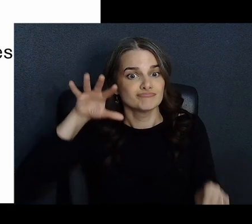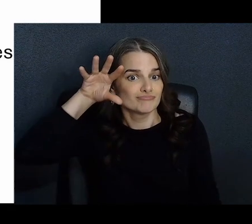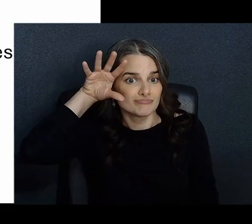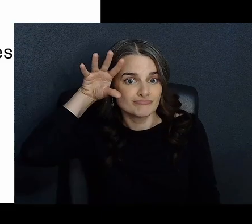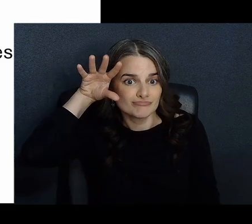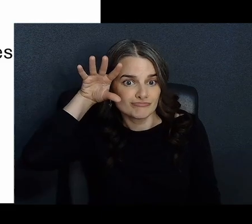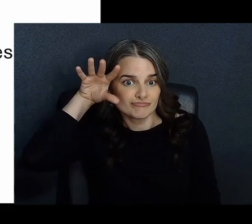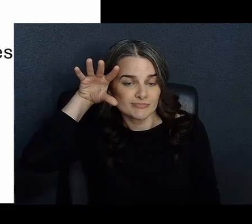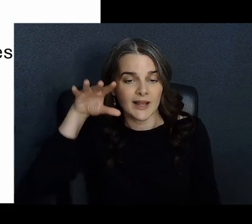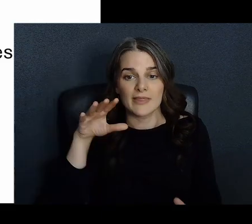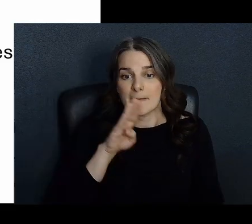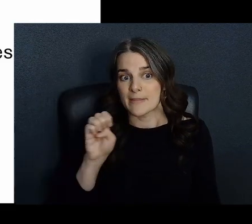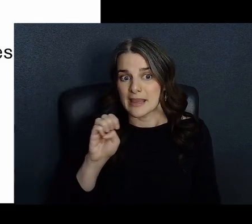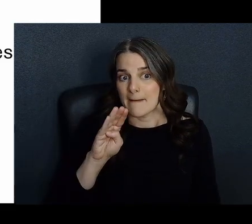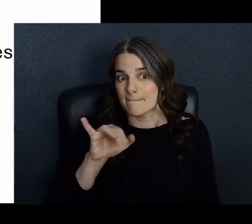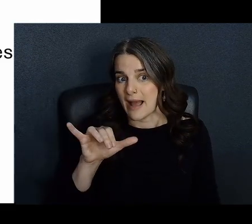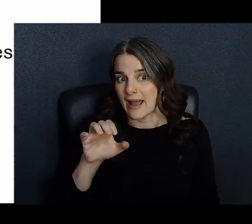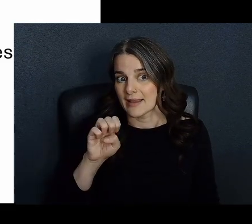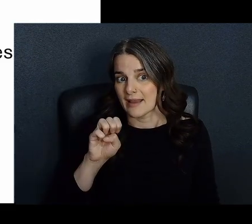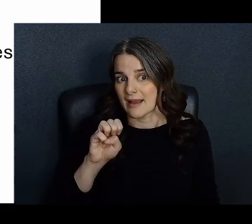to see what's going on through that camera lens.